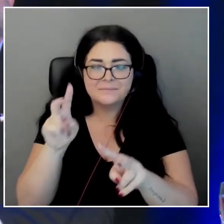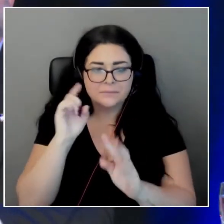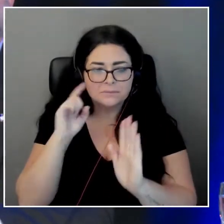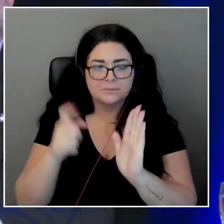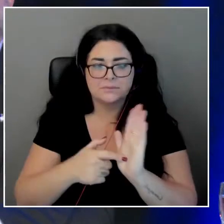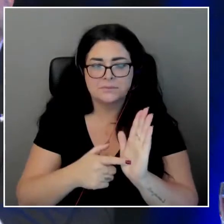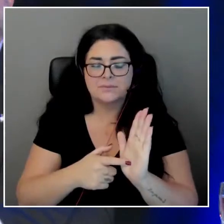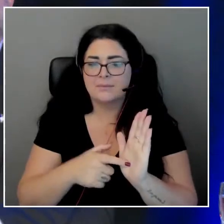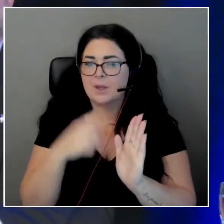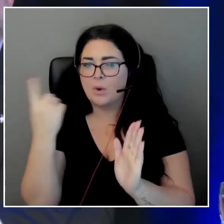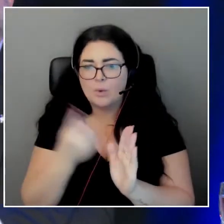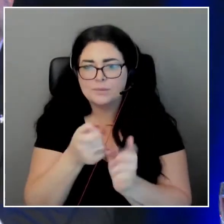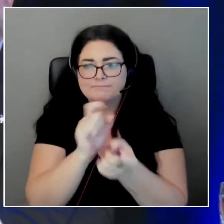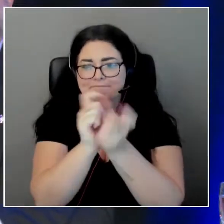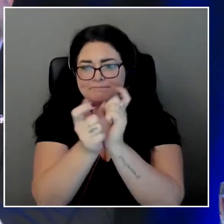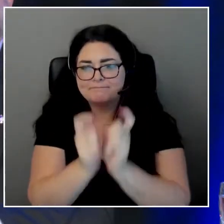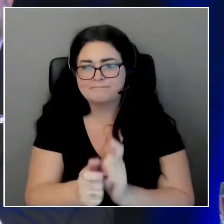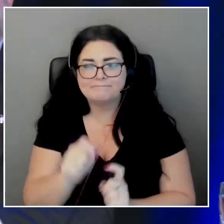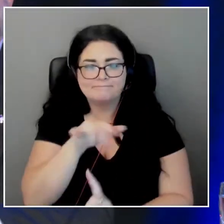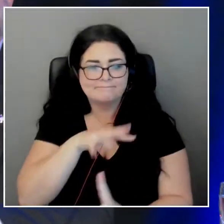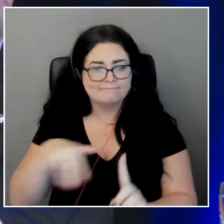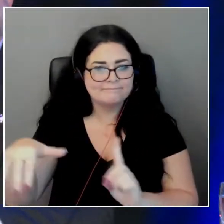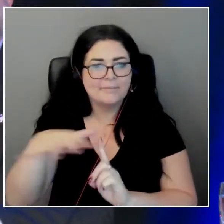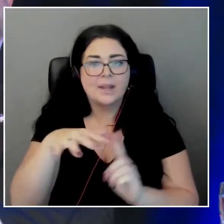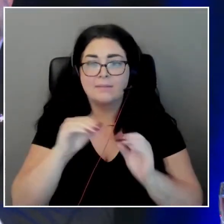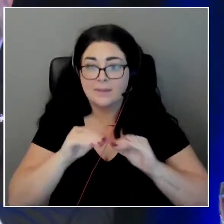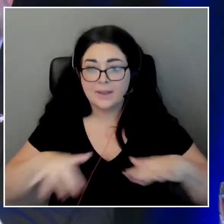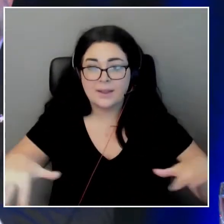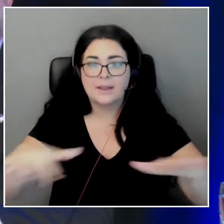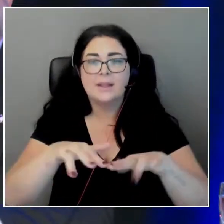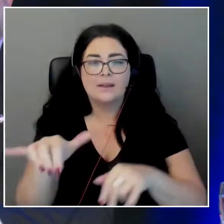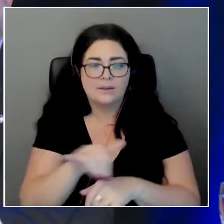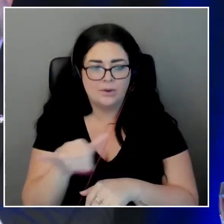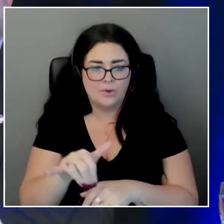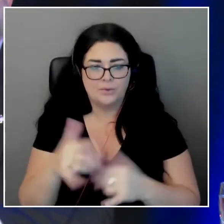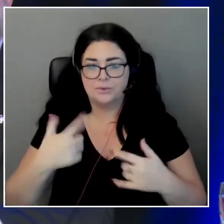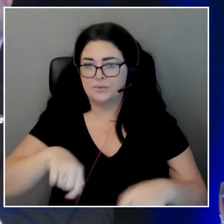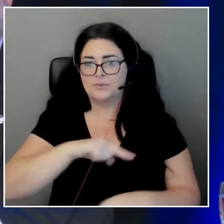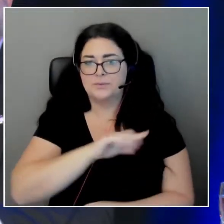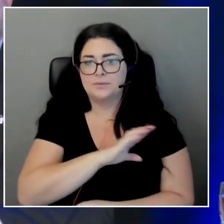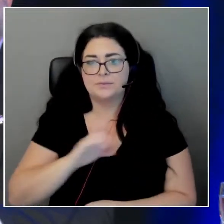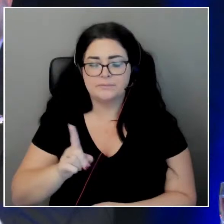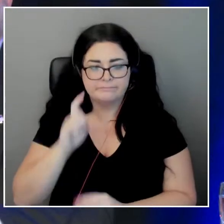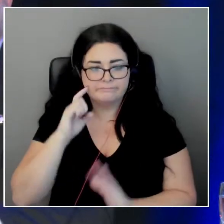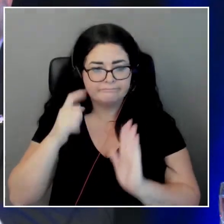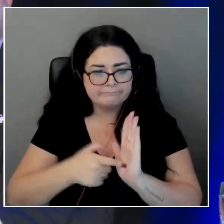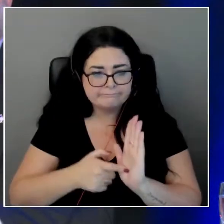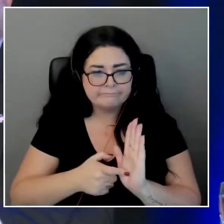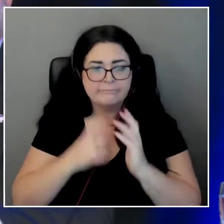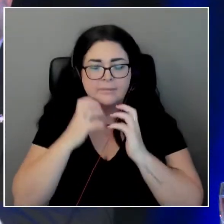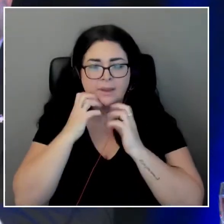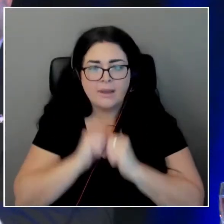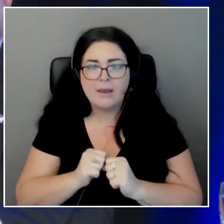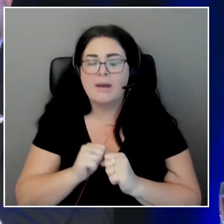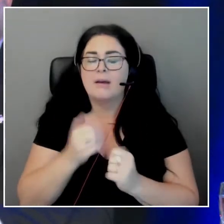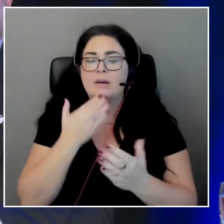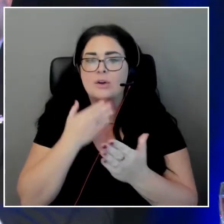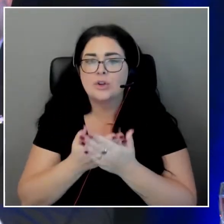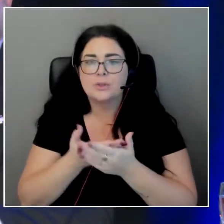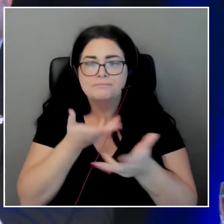environmental landscape, this Board acknowledges the value in seeking change in developing Port aux Basques Harbour.